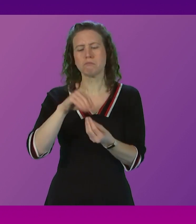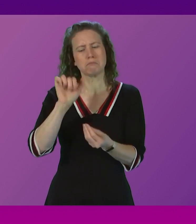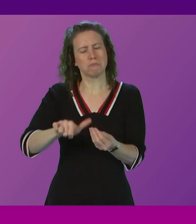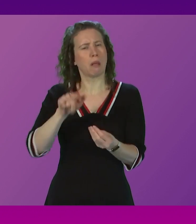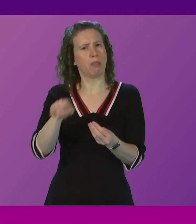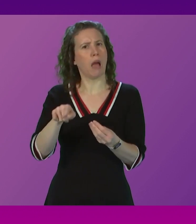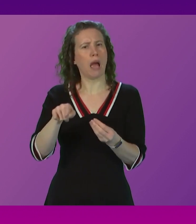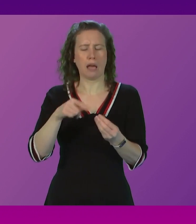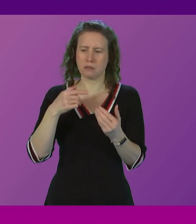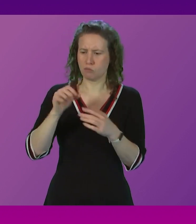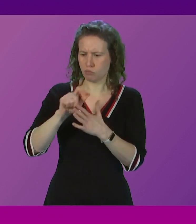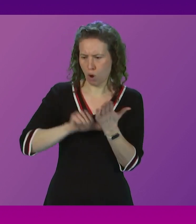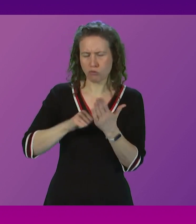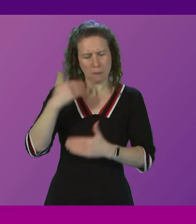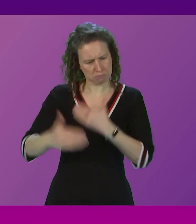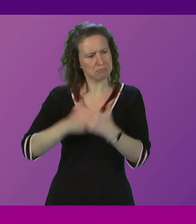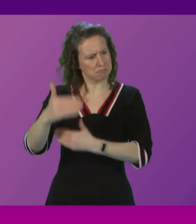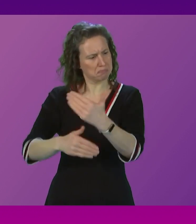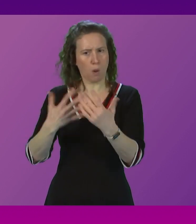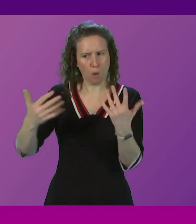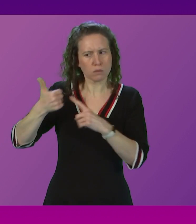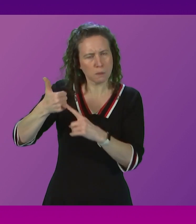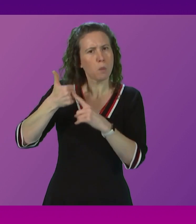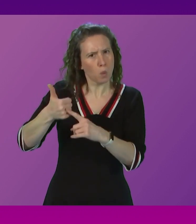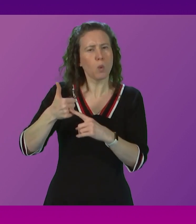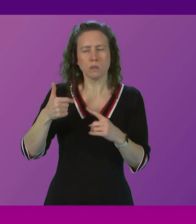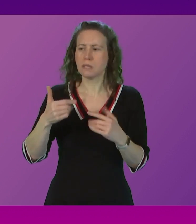increased momentum and is in an improved position, and that the go-live date in